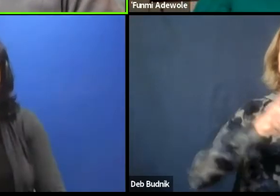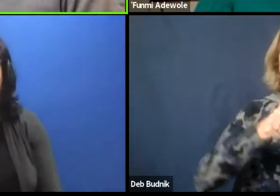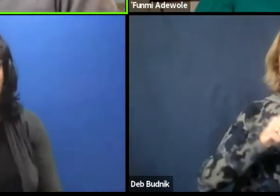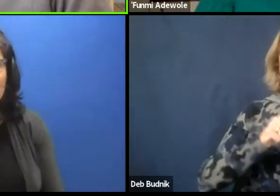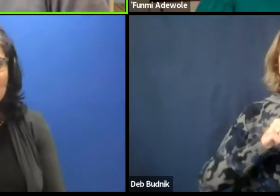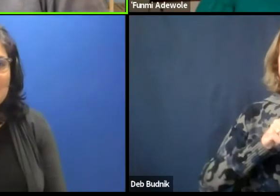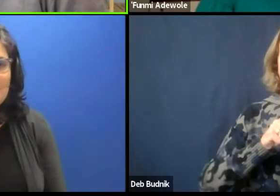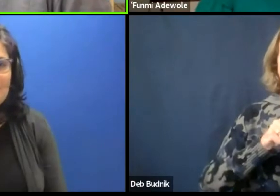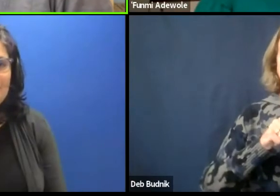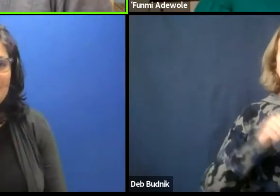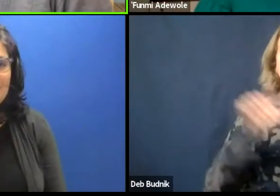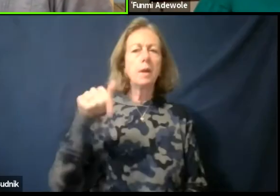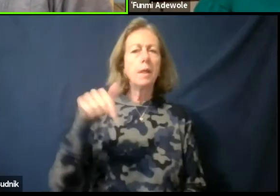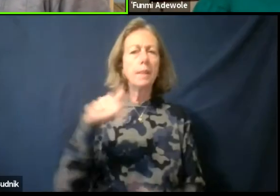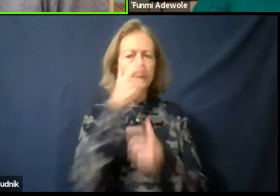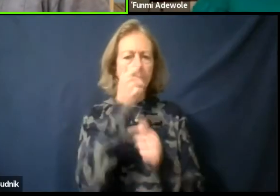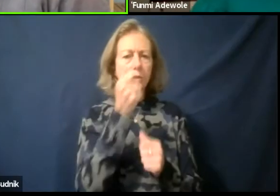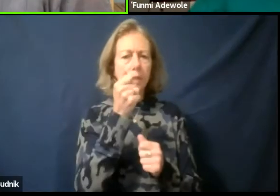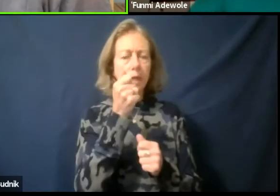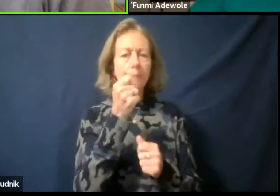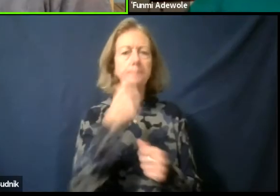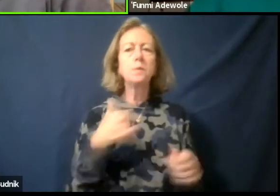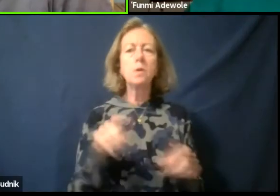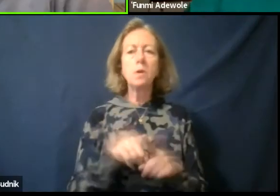Well this is interesting. But before that I also wanted to say